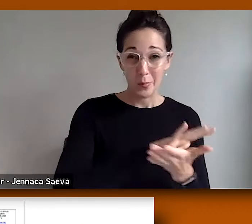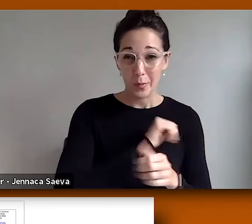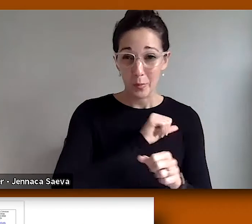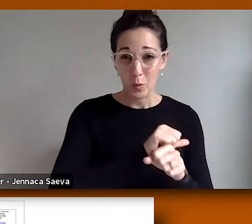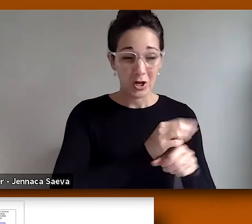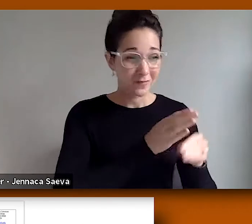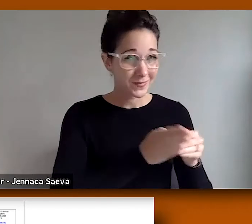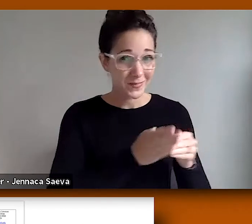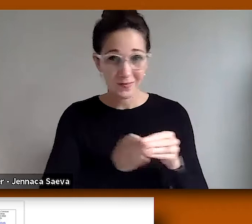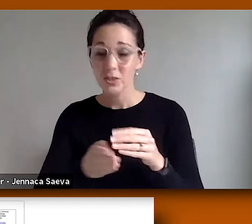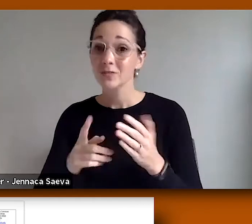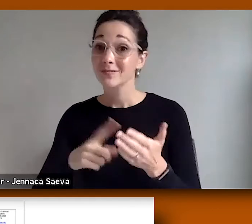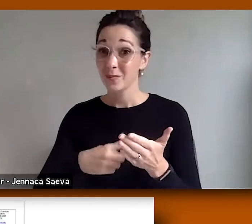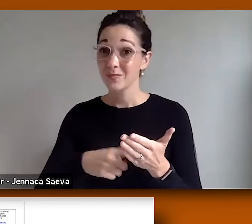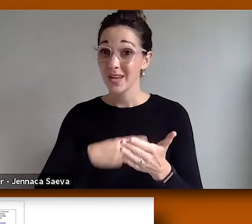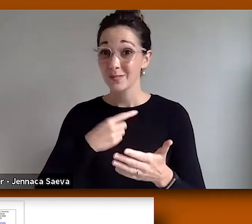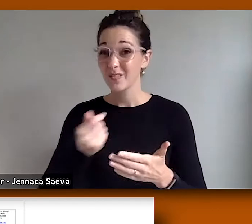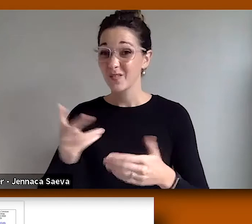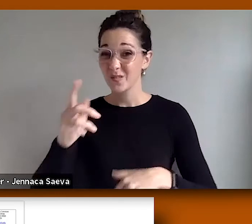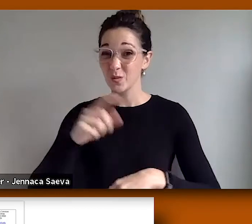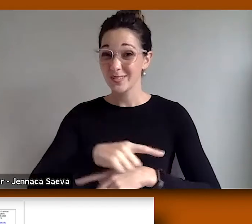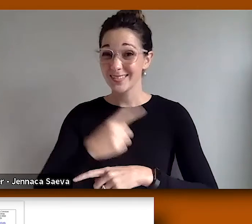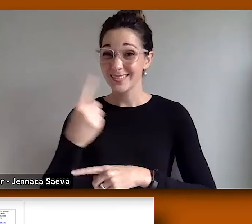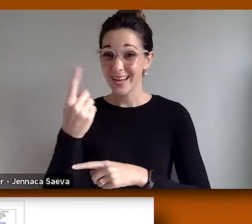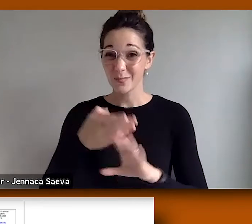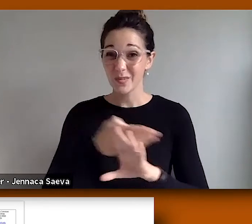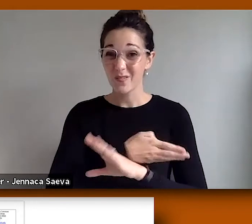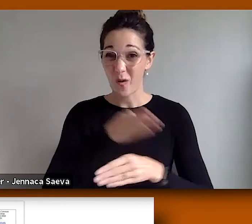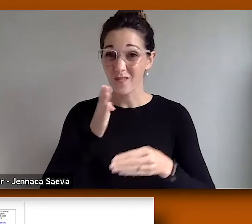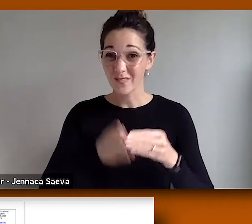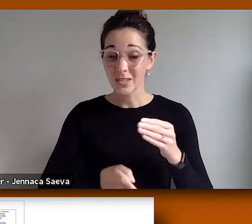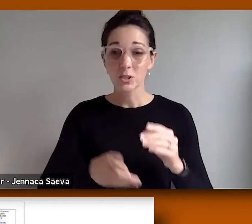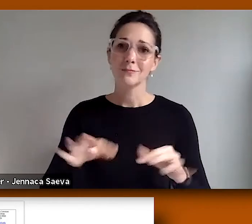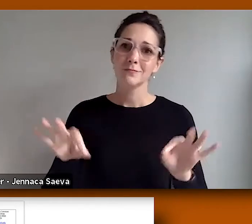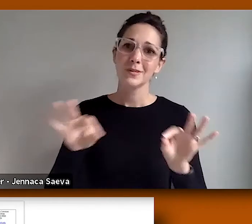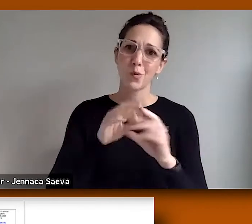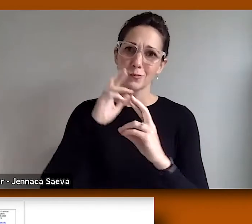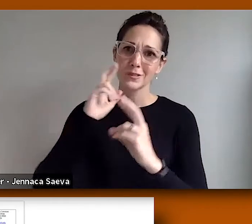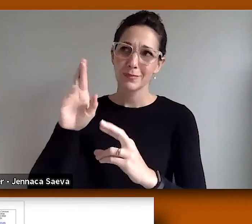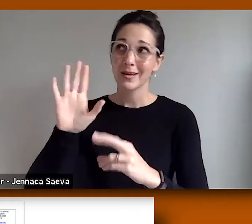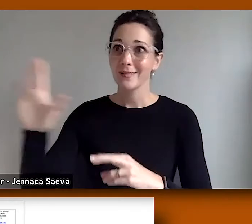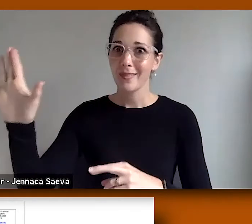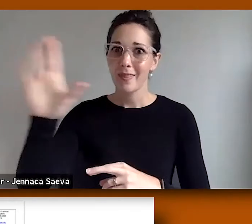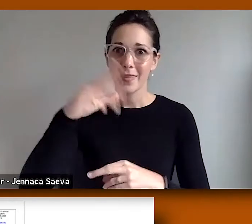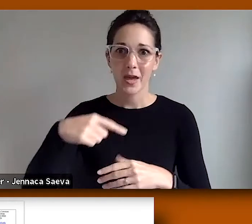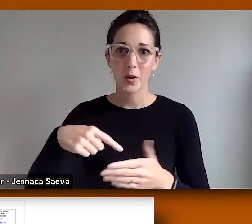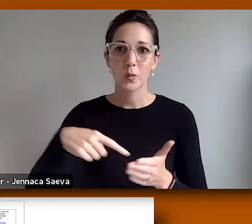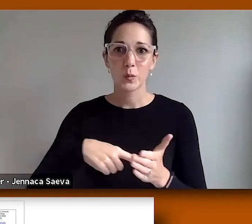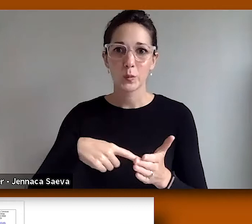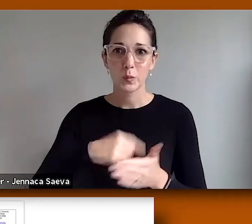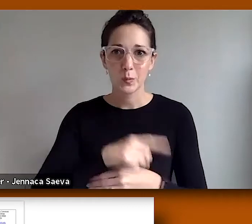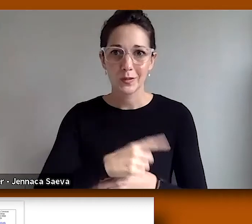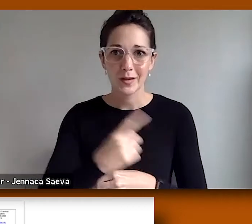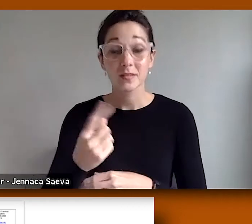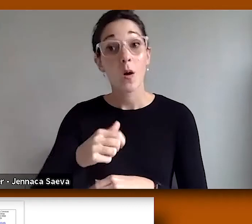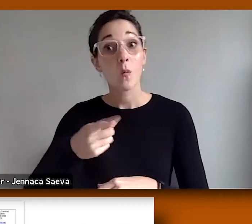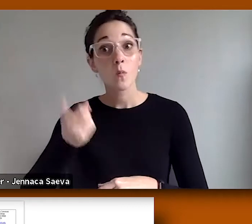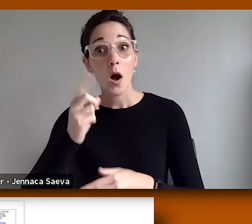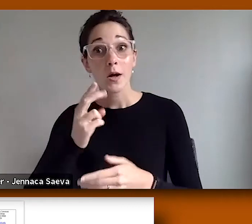and sometimes, we need a couple days to get it done, so if another institution has a 5-day deadline